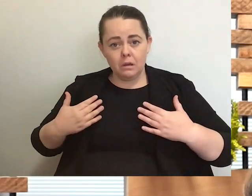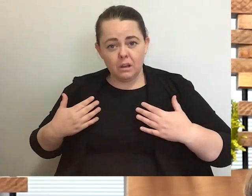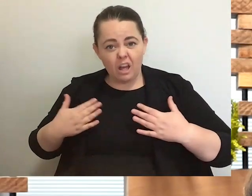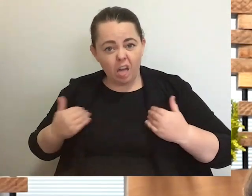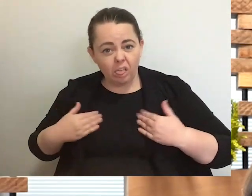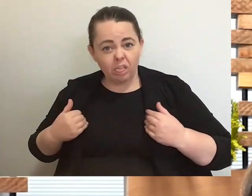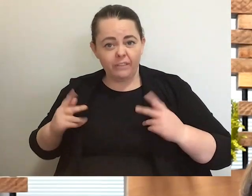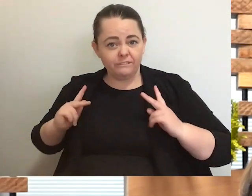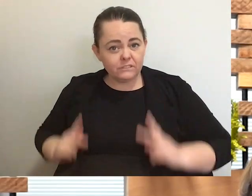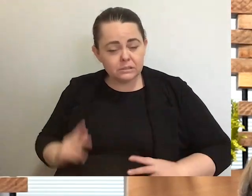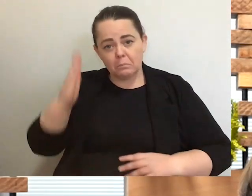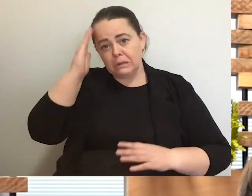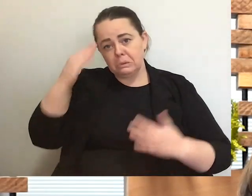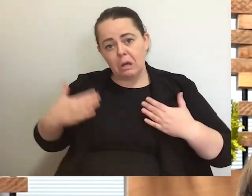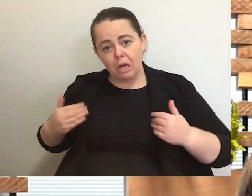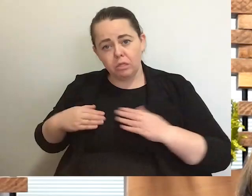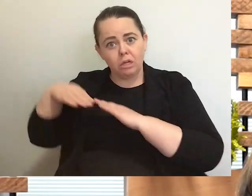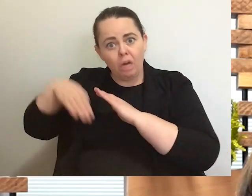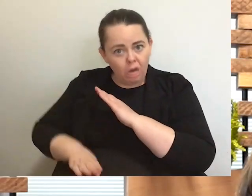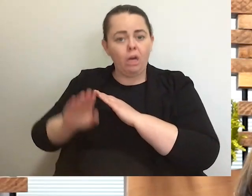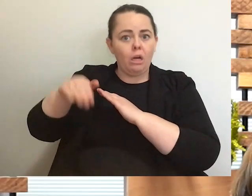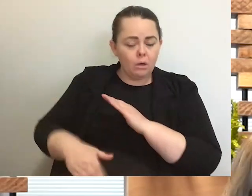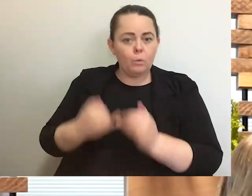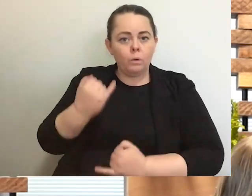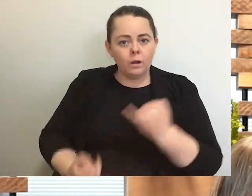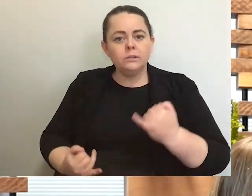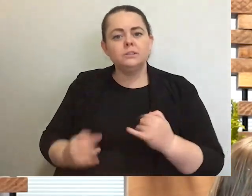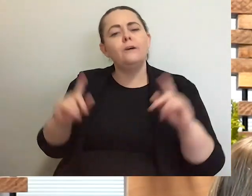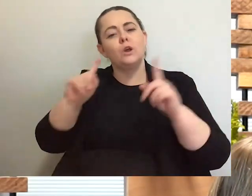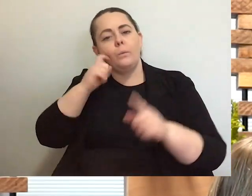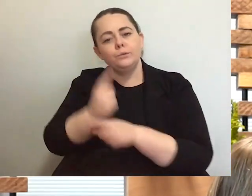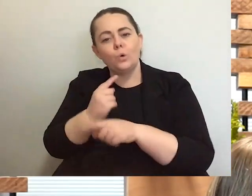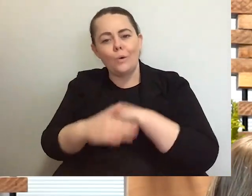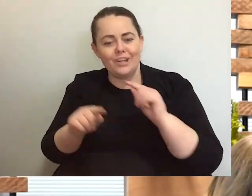and we're hoping that we're going to be able to explore some of those and perhaps debunk a few myths about menopause.